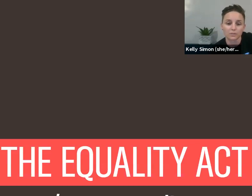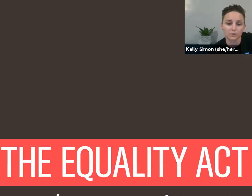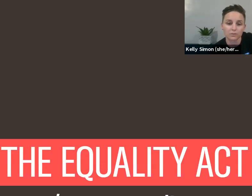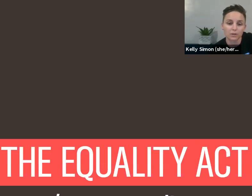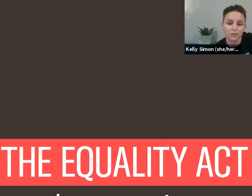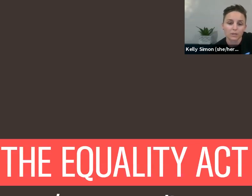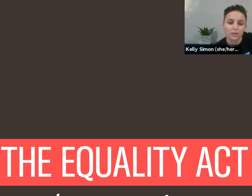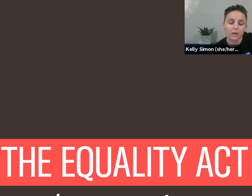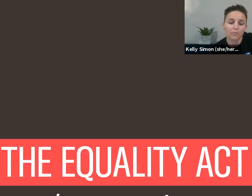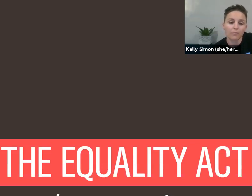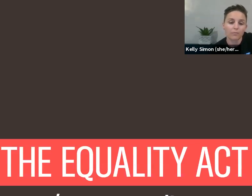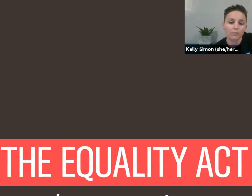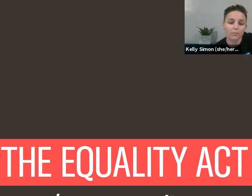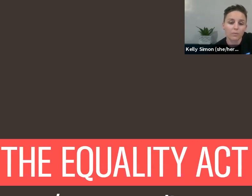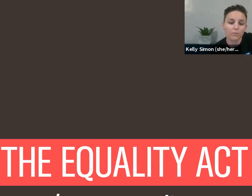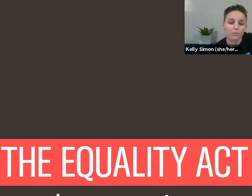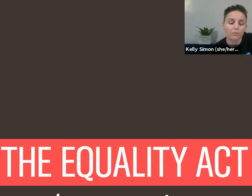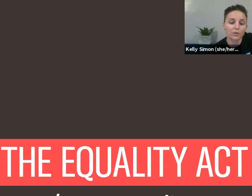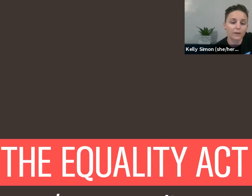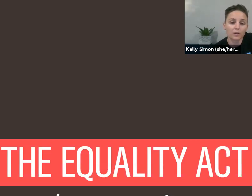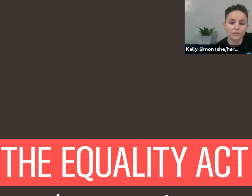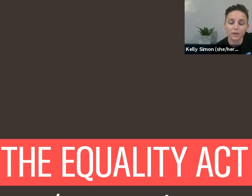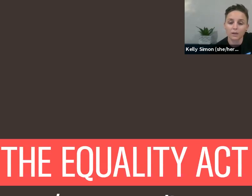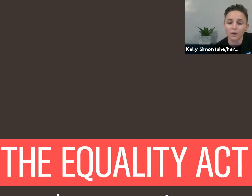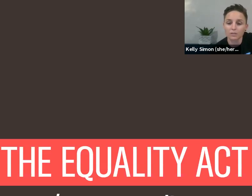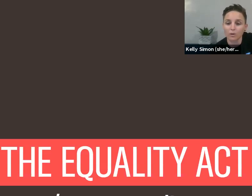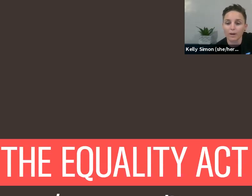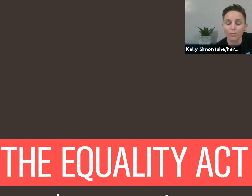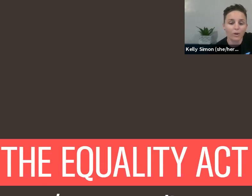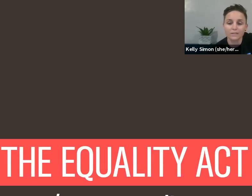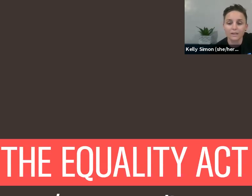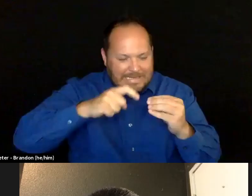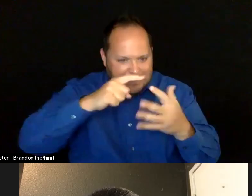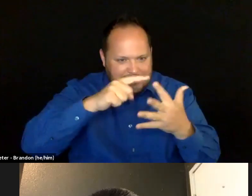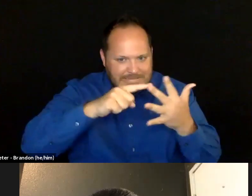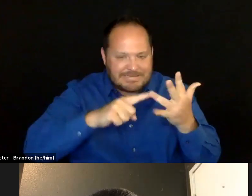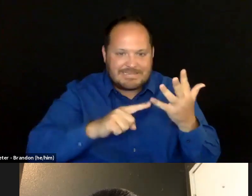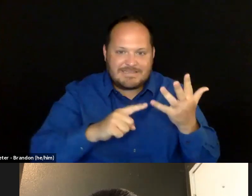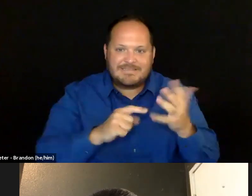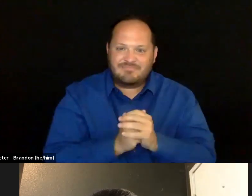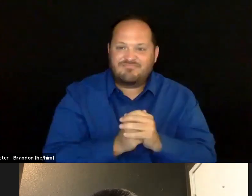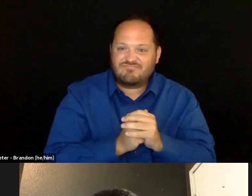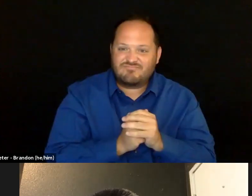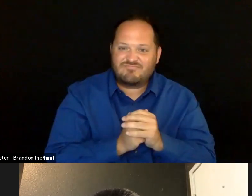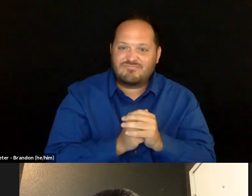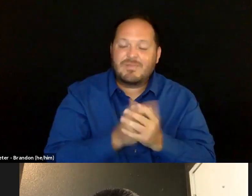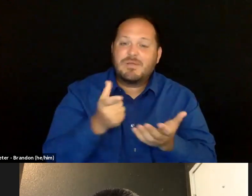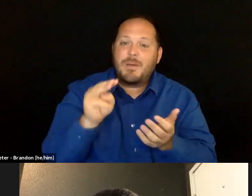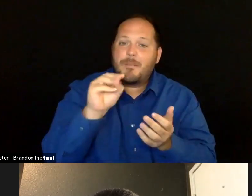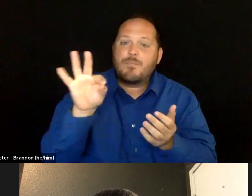know, they think if it weren't for this one kind of discrimination, you know, gender identity or sexual orientation